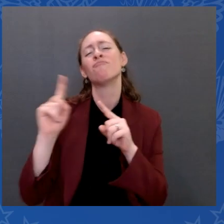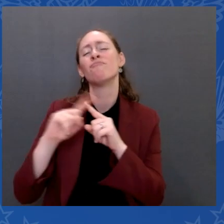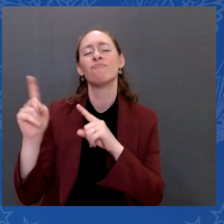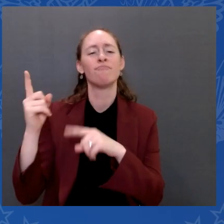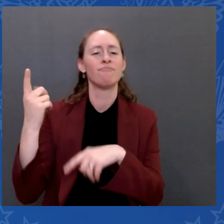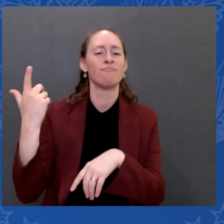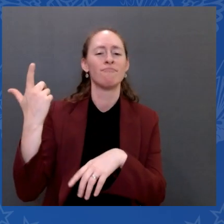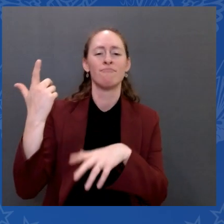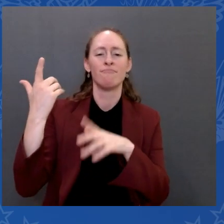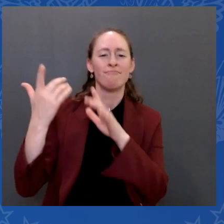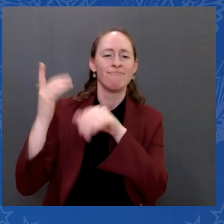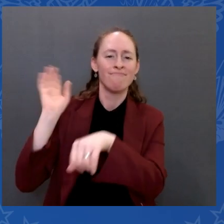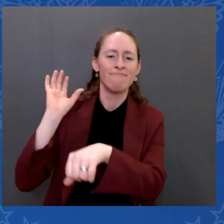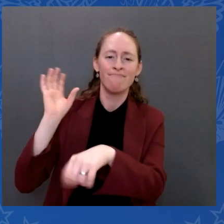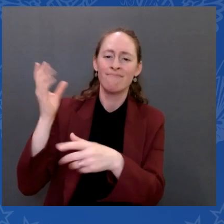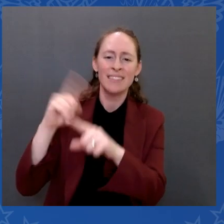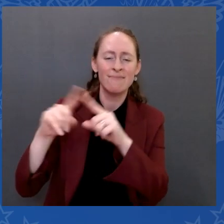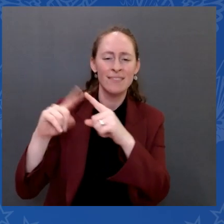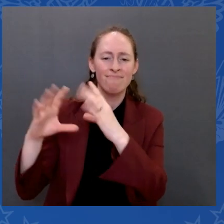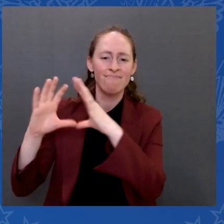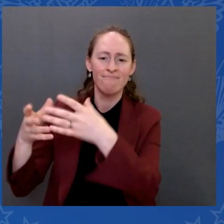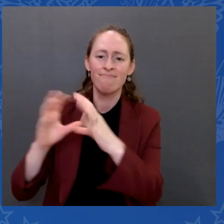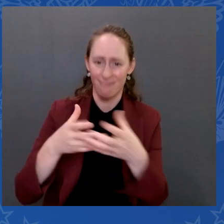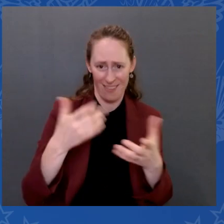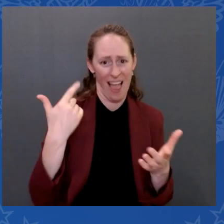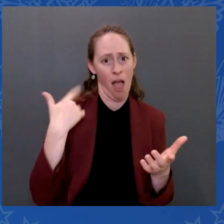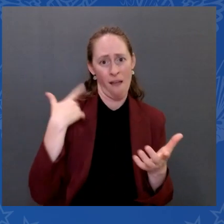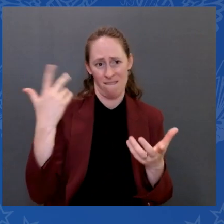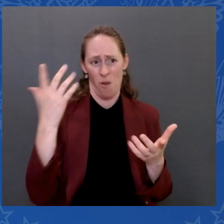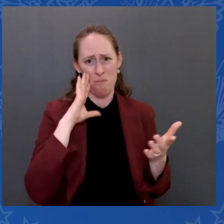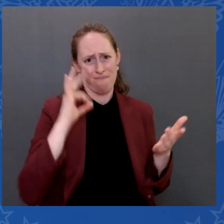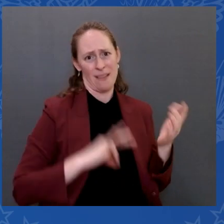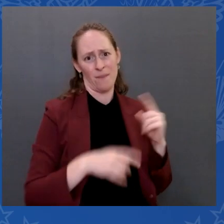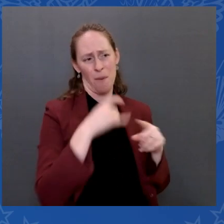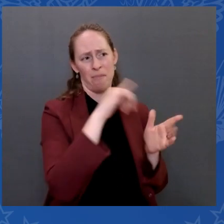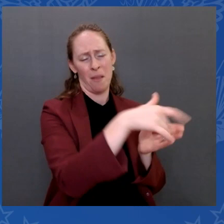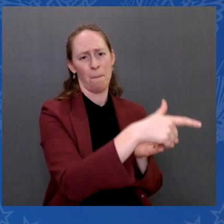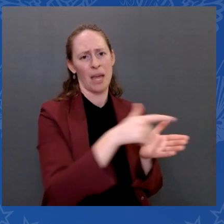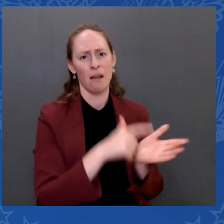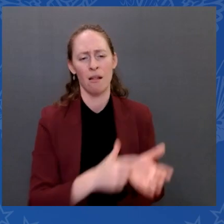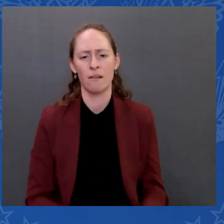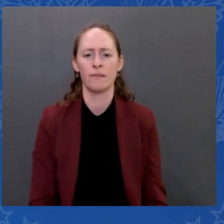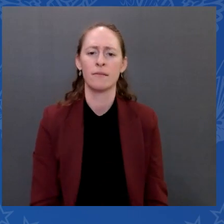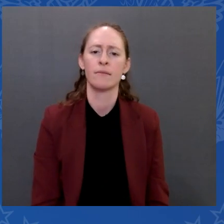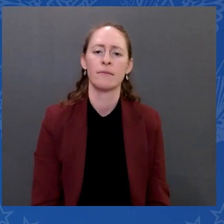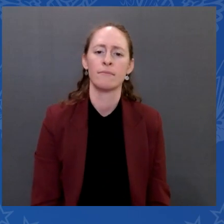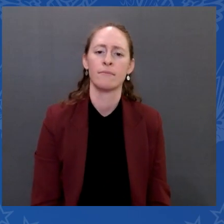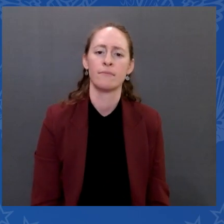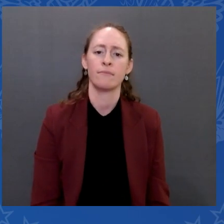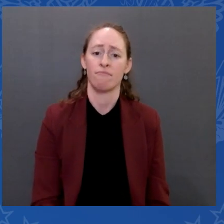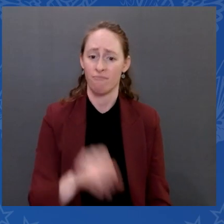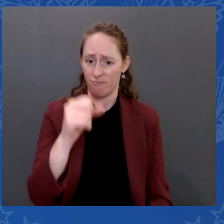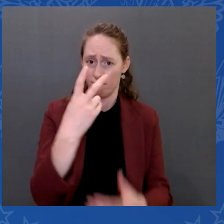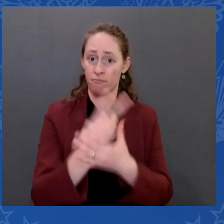So, when it comes down to it, there's bipartisan consensus, there's support from business, there's support from labor, there's support from the national